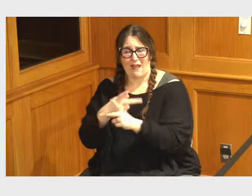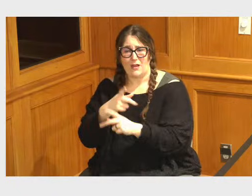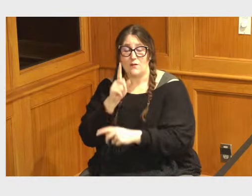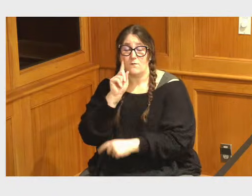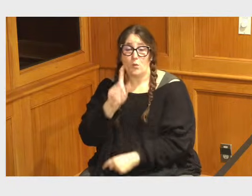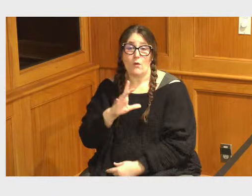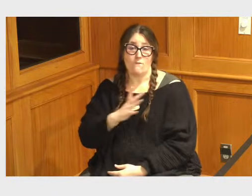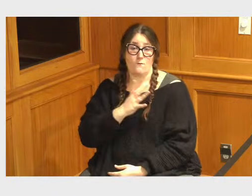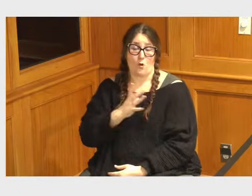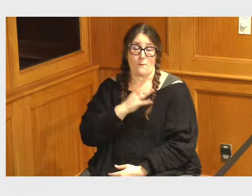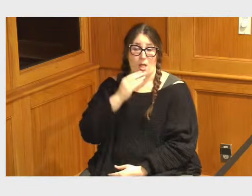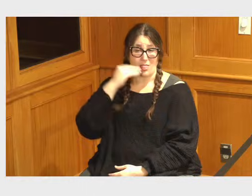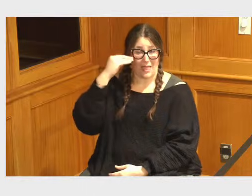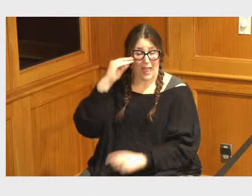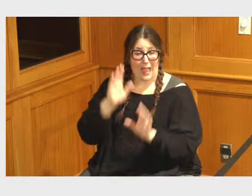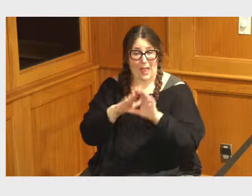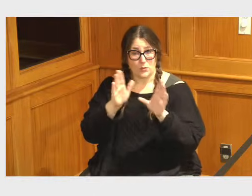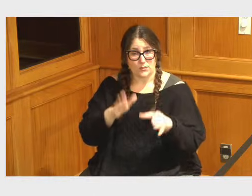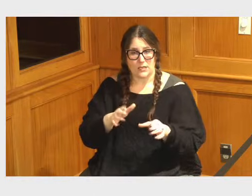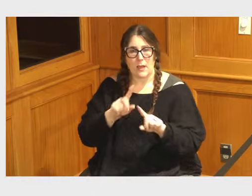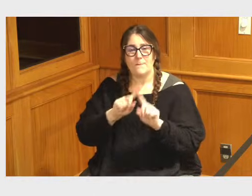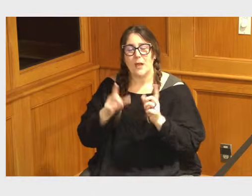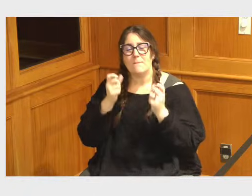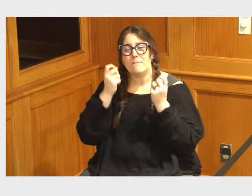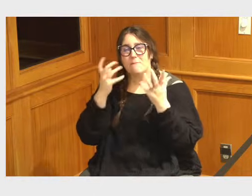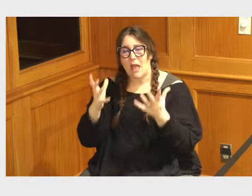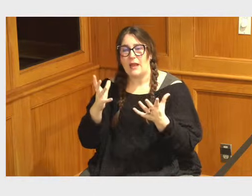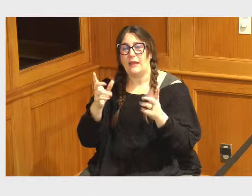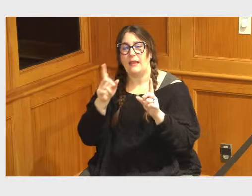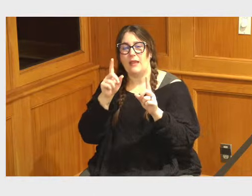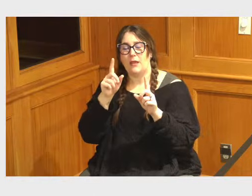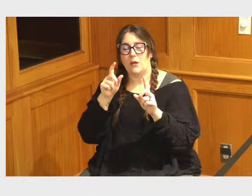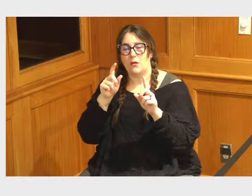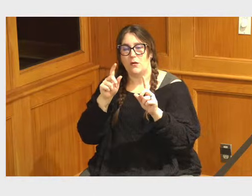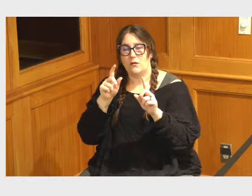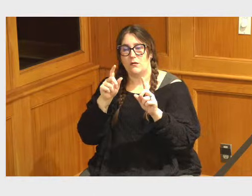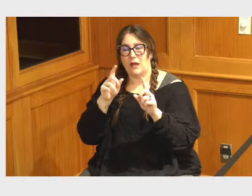but I think a lot of a lot of multifamily housing outside the city of Cincinnati. And